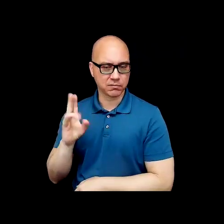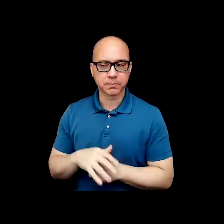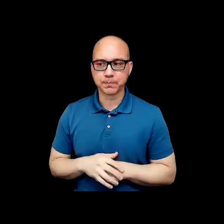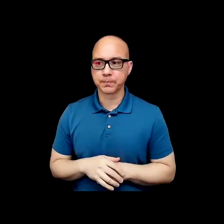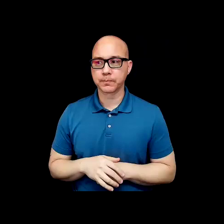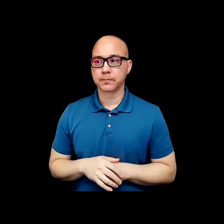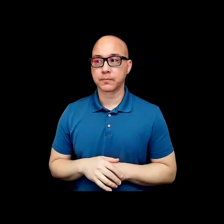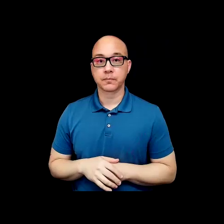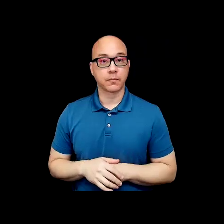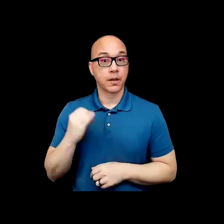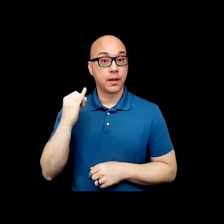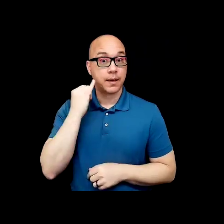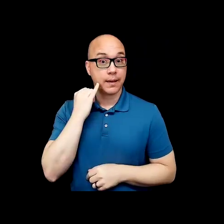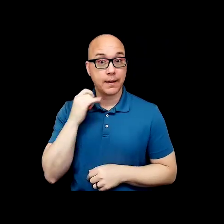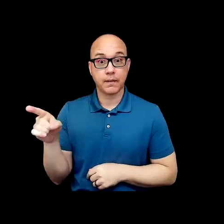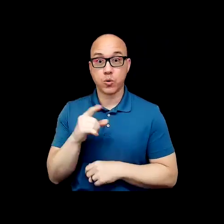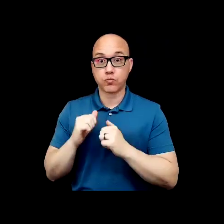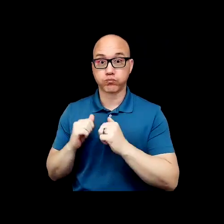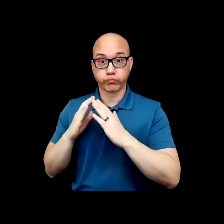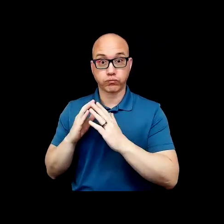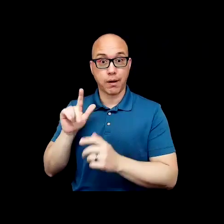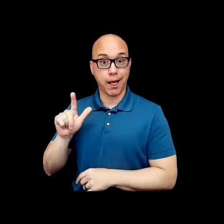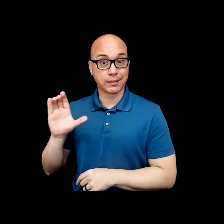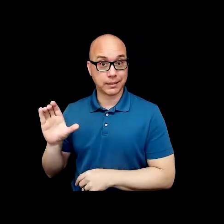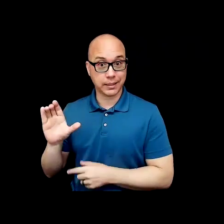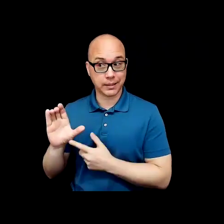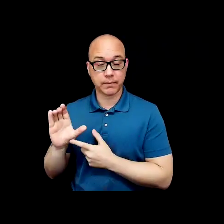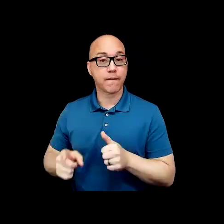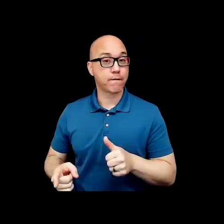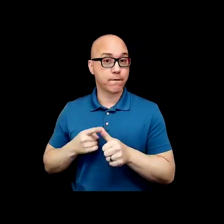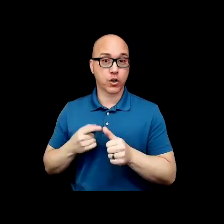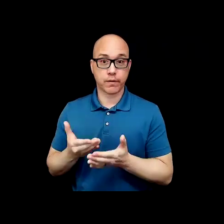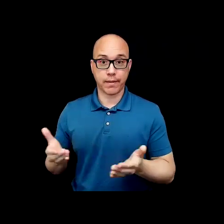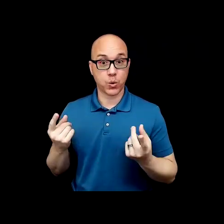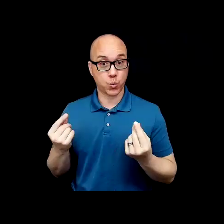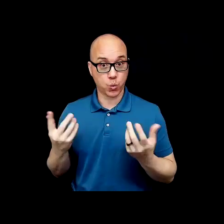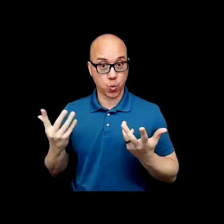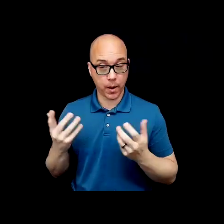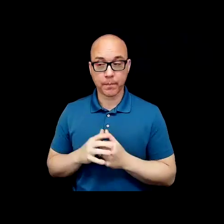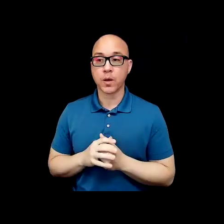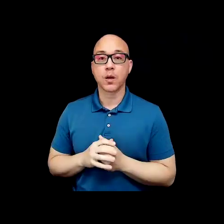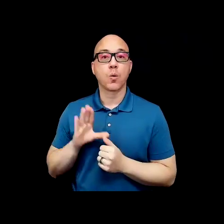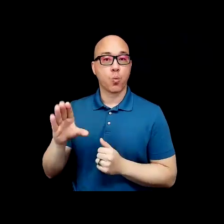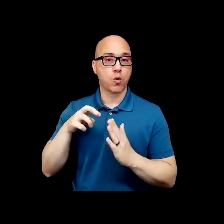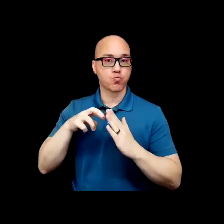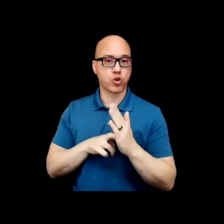So, if you are forming an LLC, your first step is that you are going to register your business